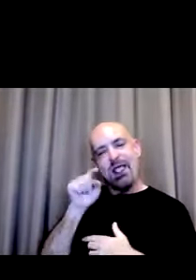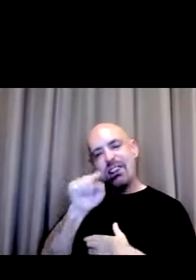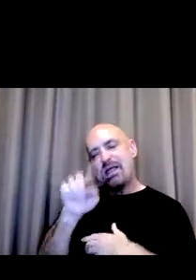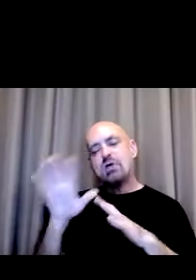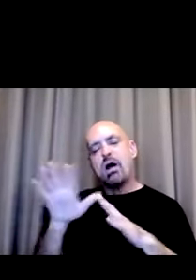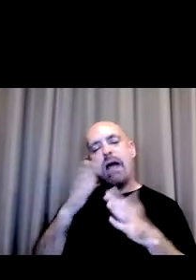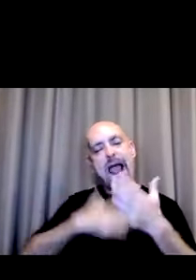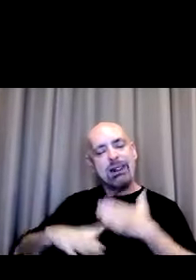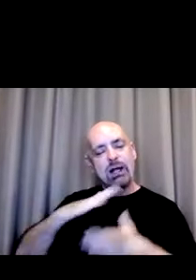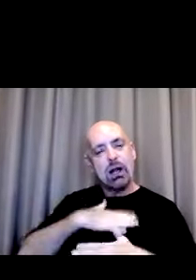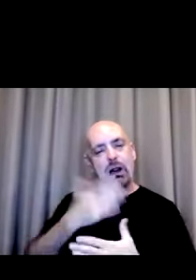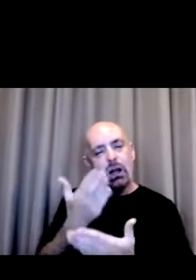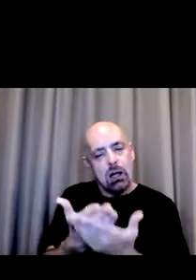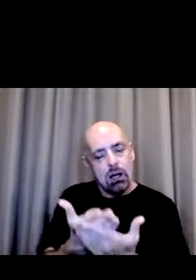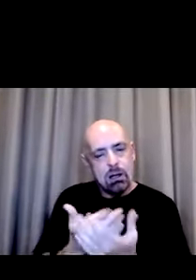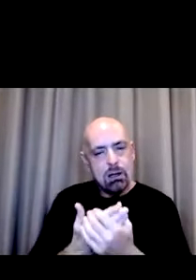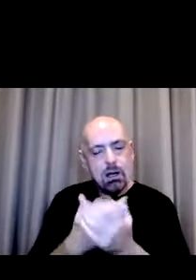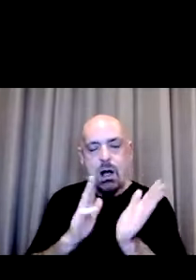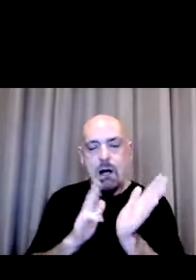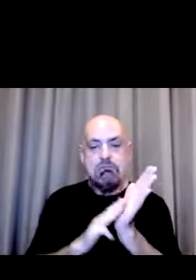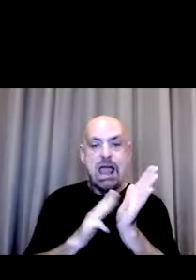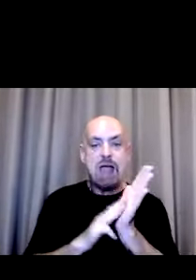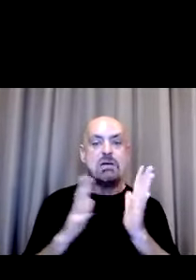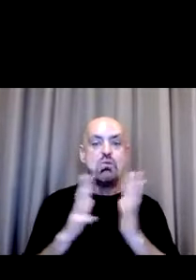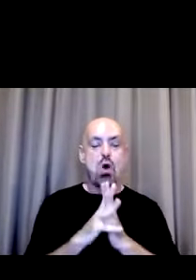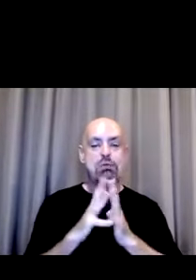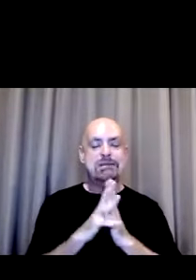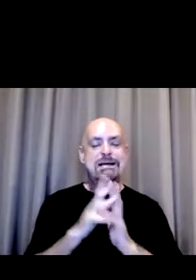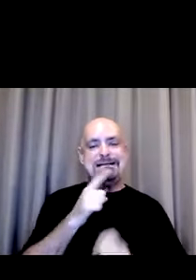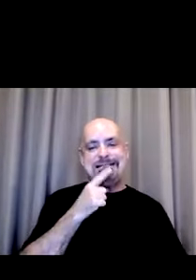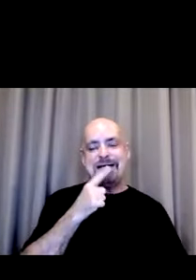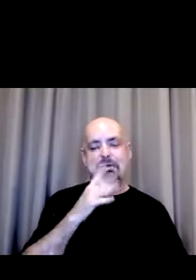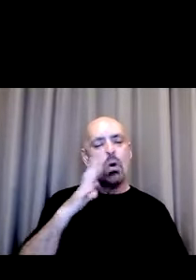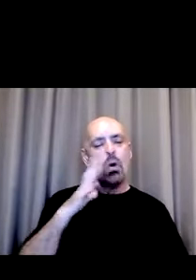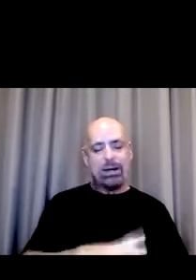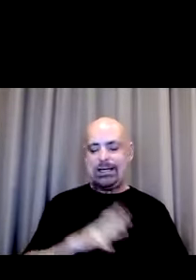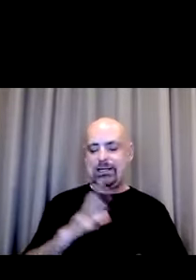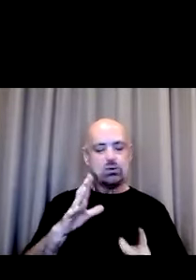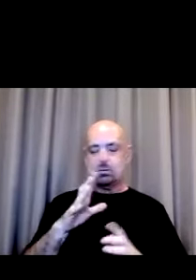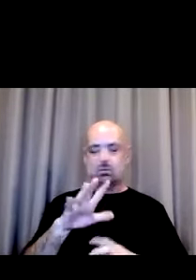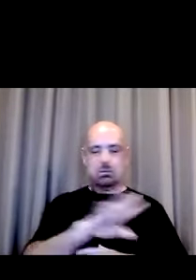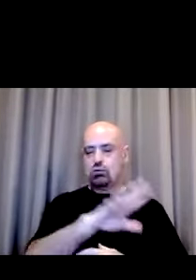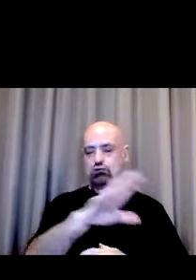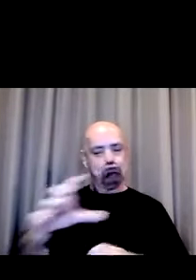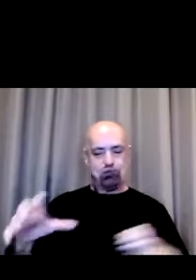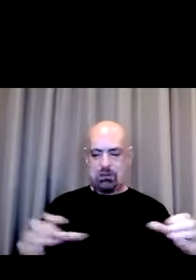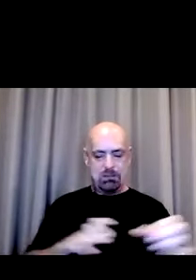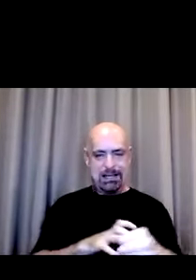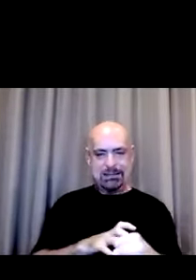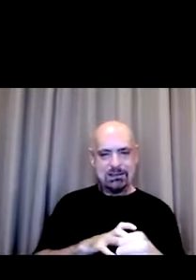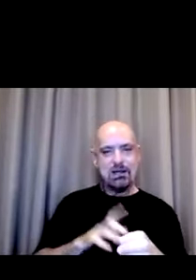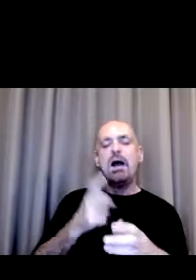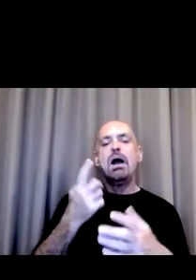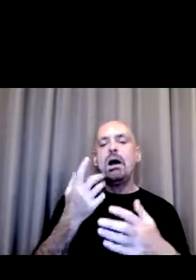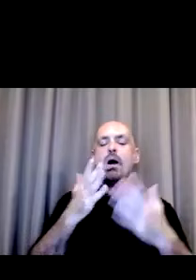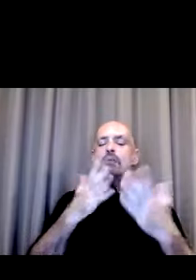for specifying the rights of women in particular and that happened within these 2 years.